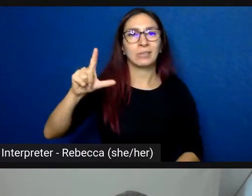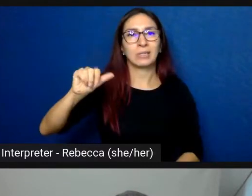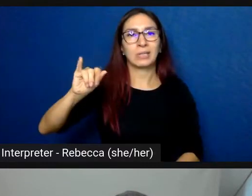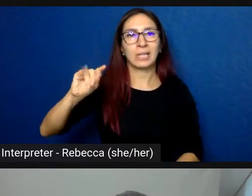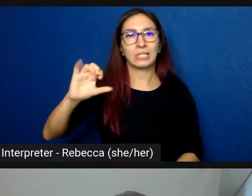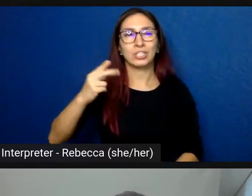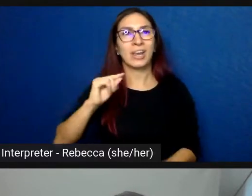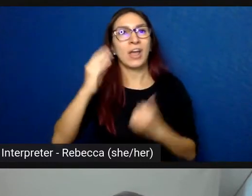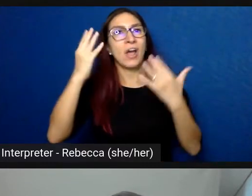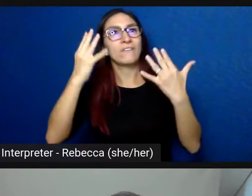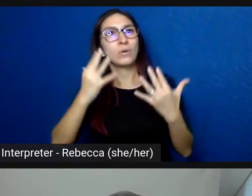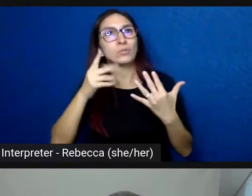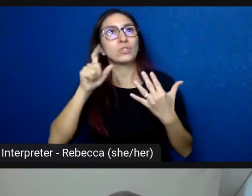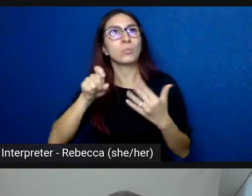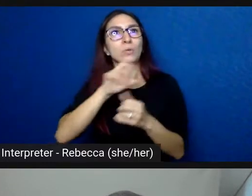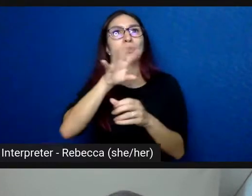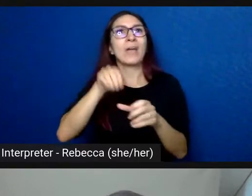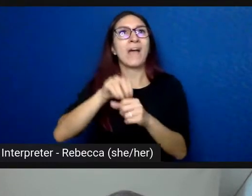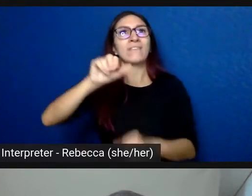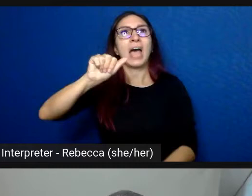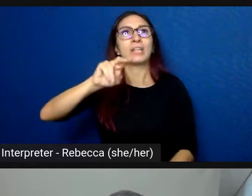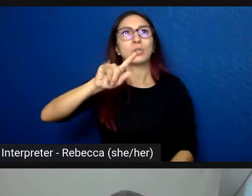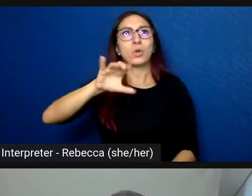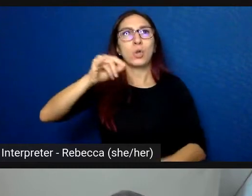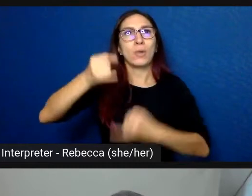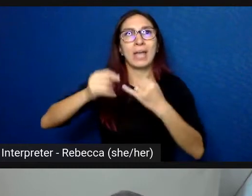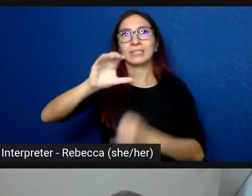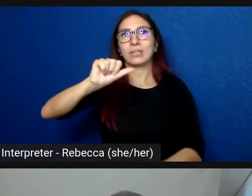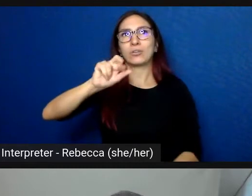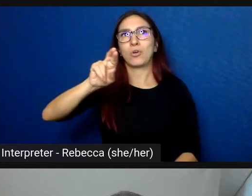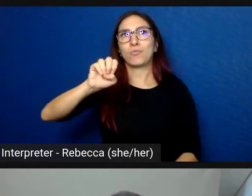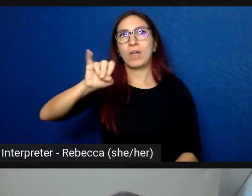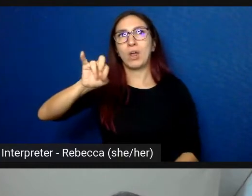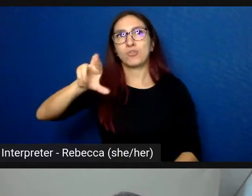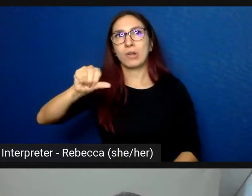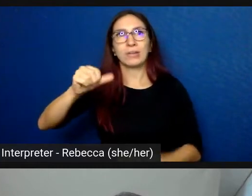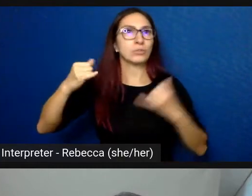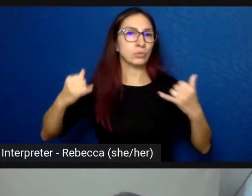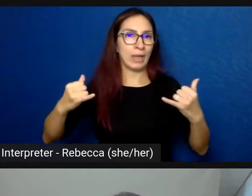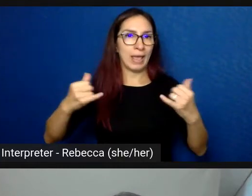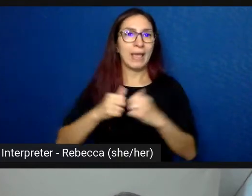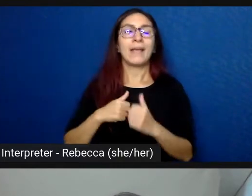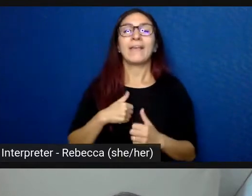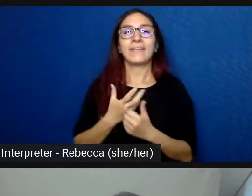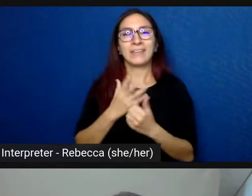with us today unfortunately in the end, something stopped him from being here.